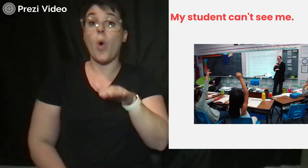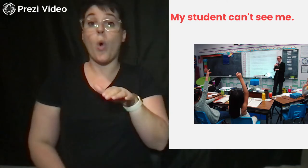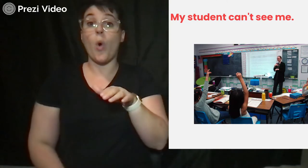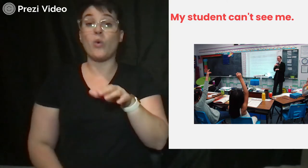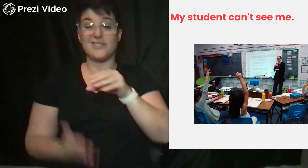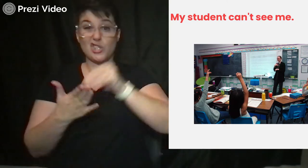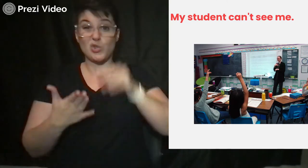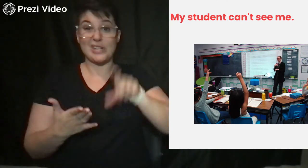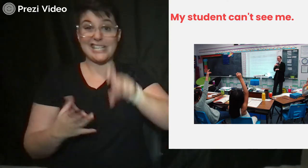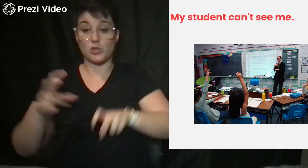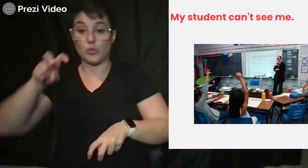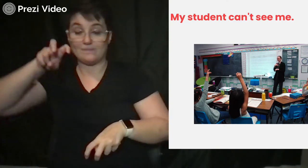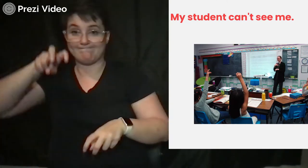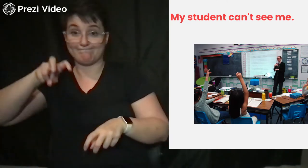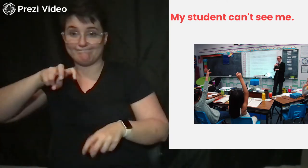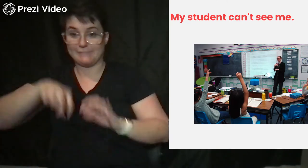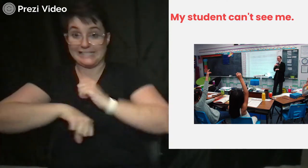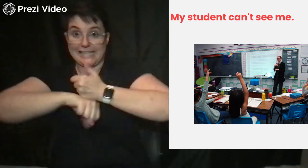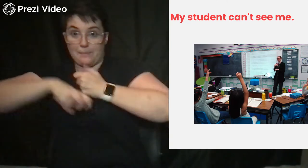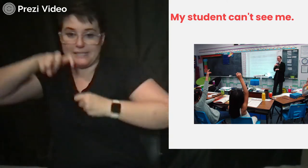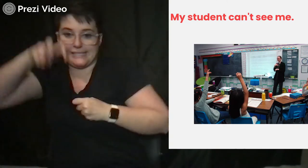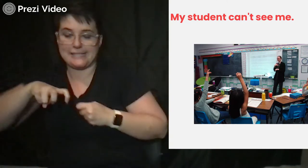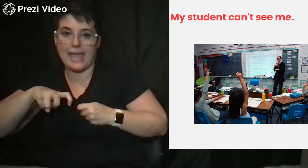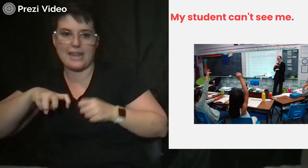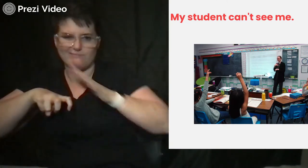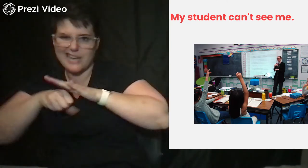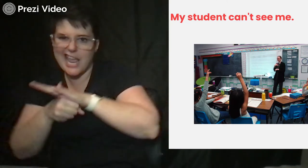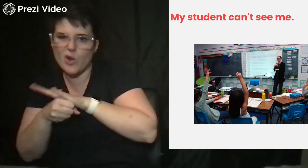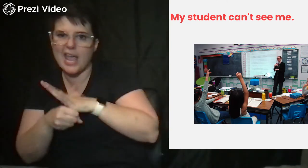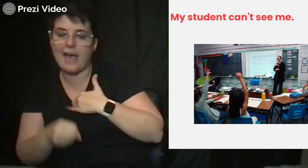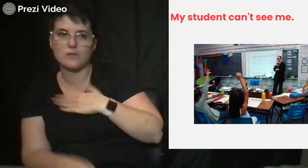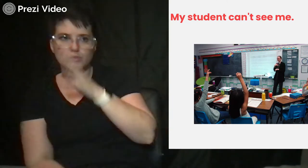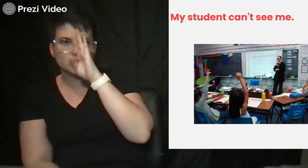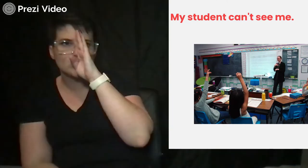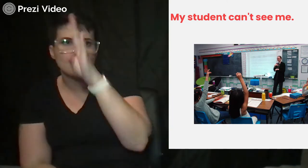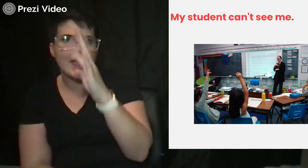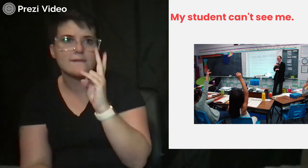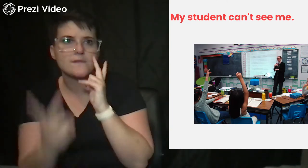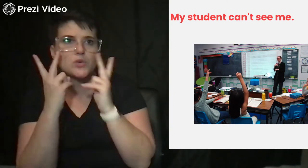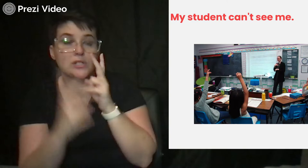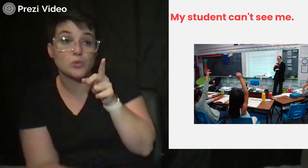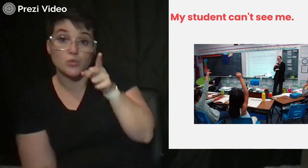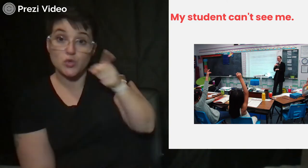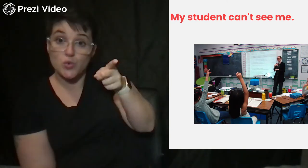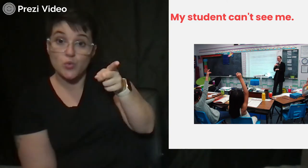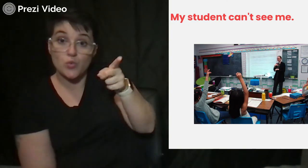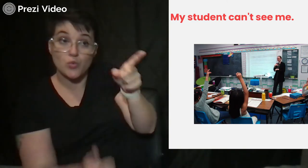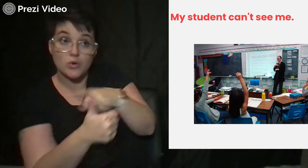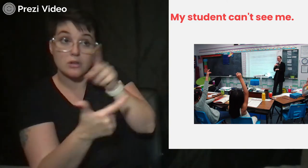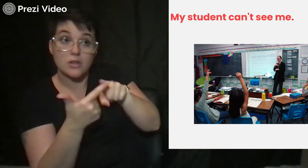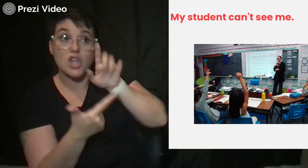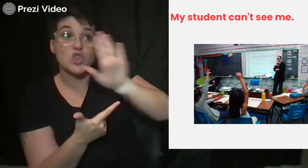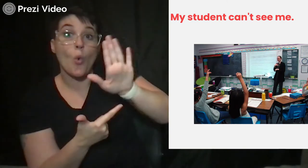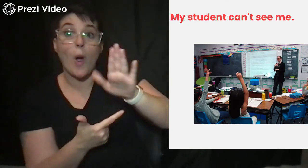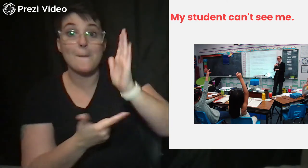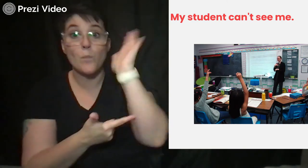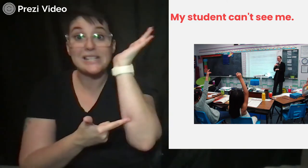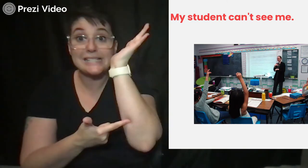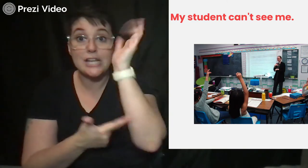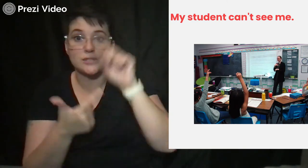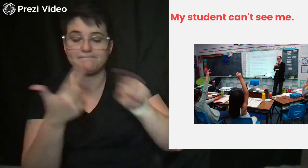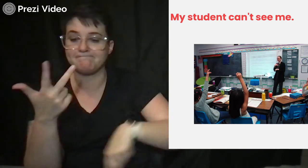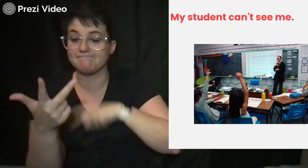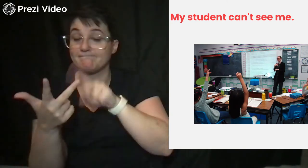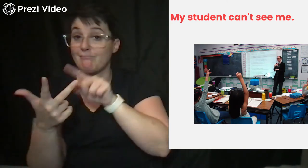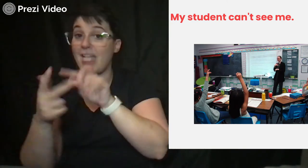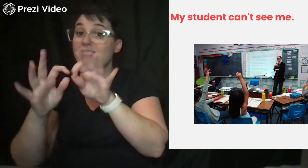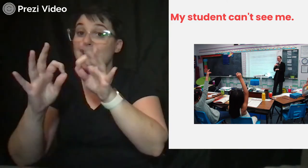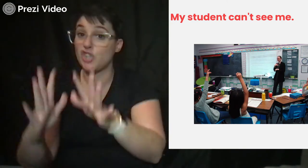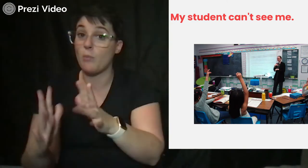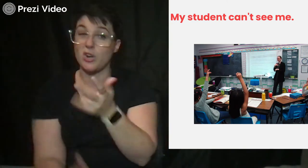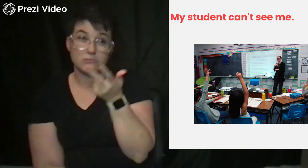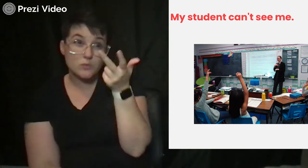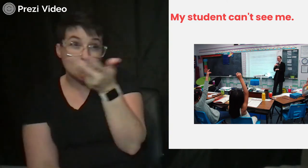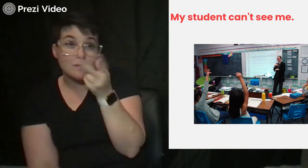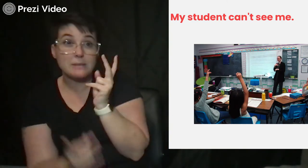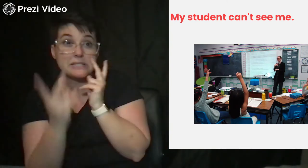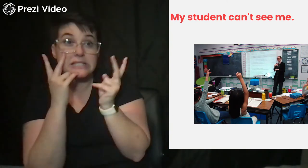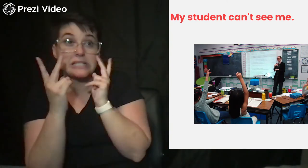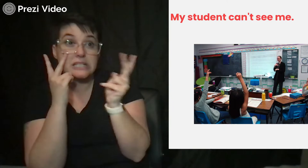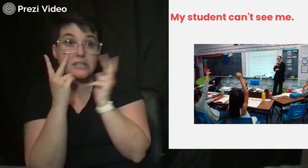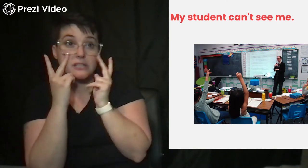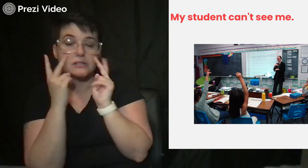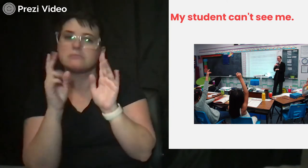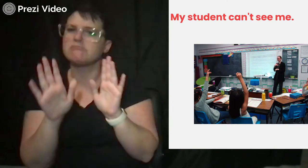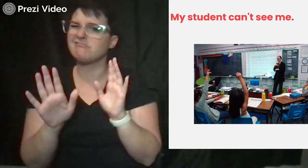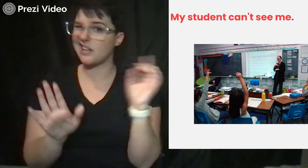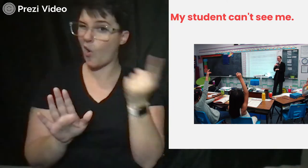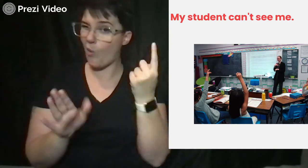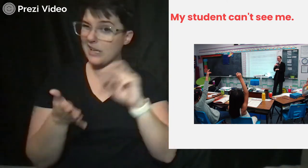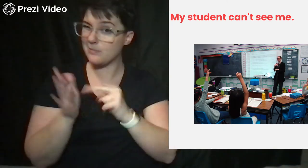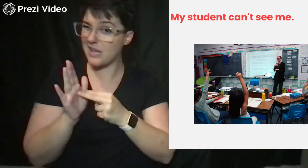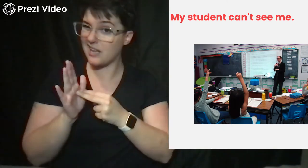You should seat the student in a location that provides direct visual access to you, your presentation, and the interpreter.